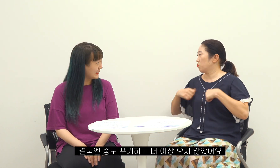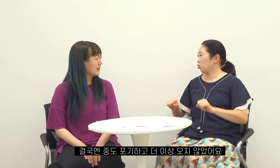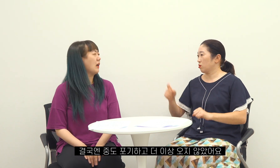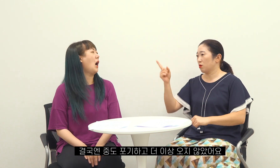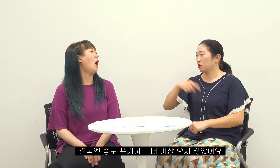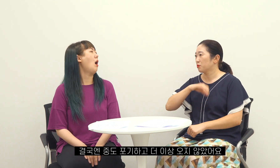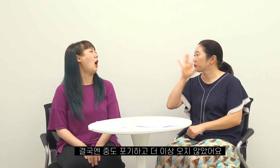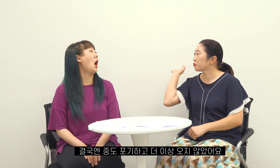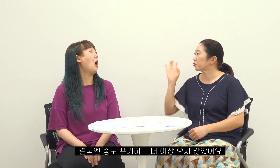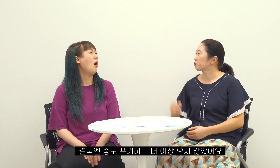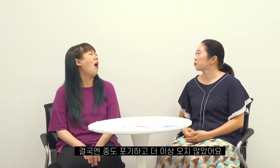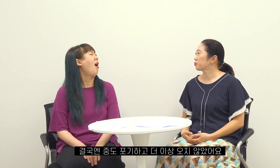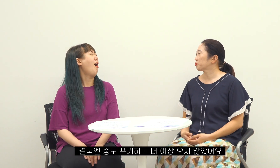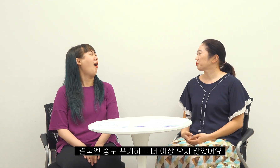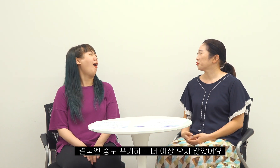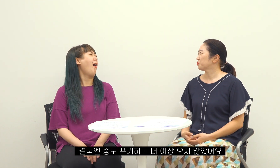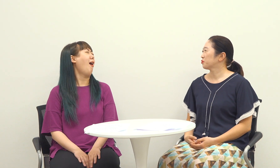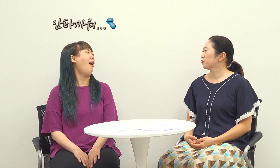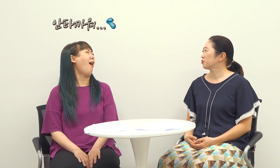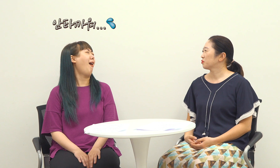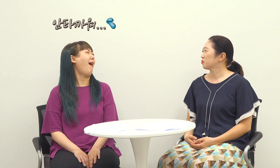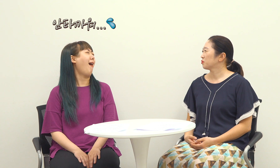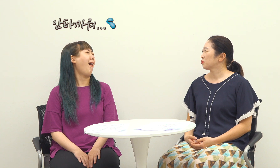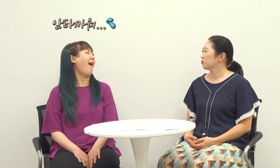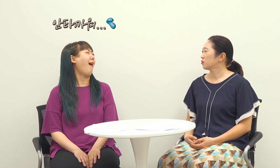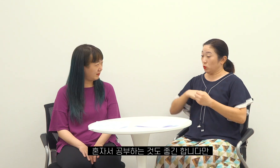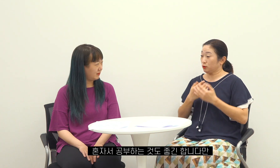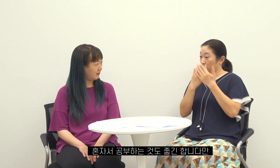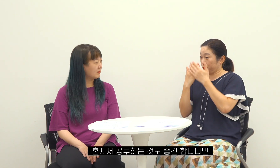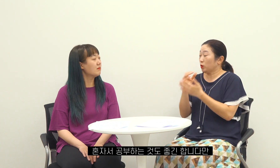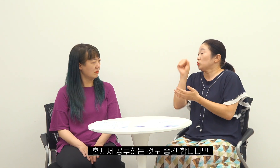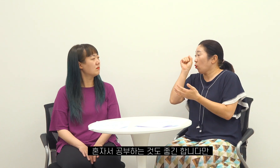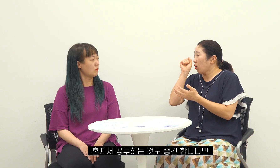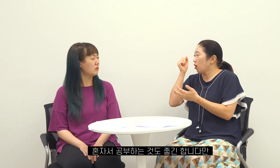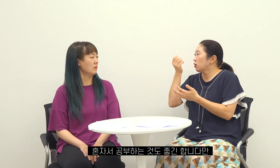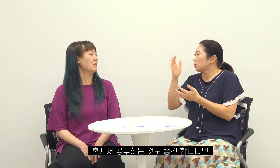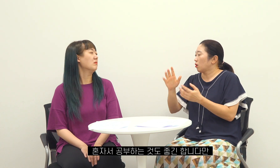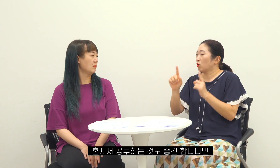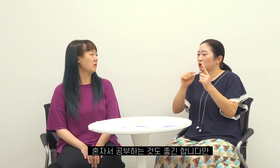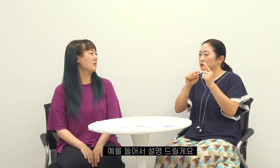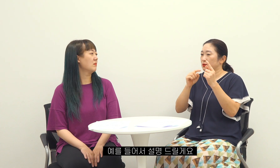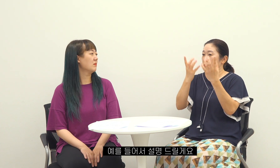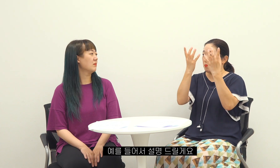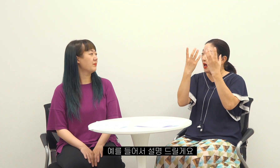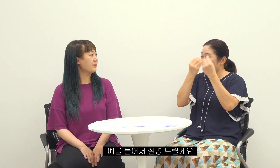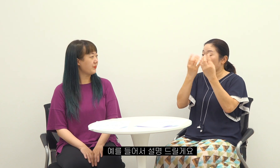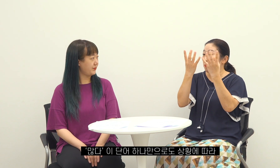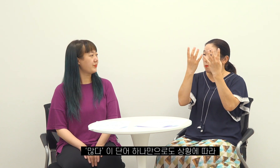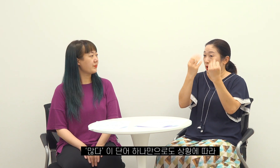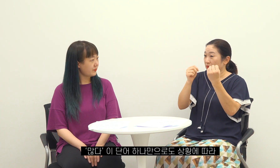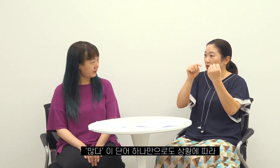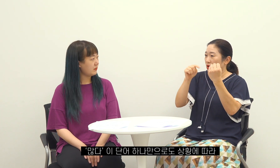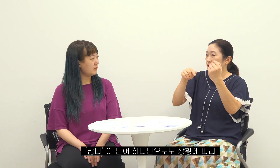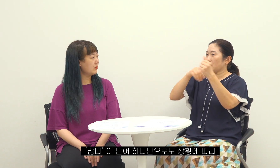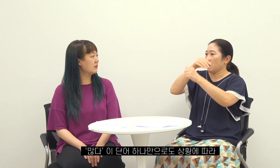but in the end he gave up and didn't come any more. Studying on your own is good, but I'll explain with an example.